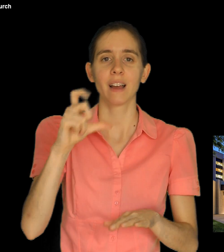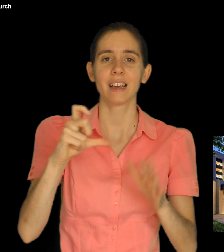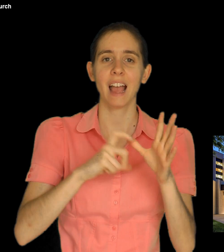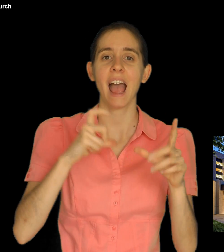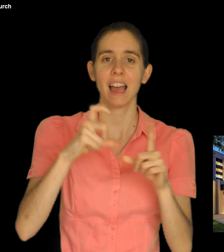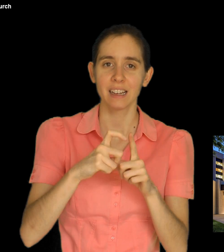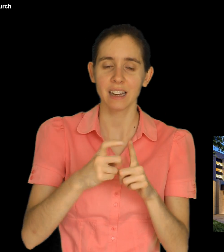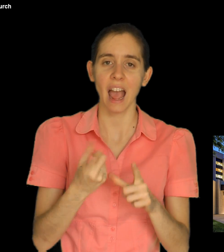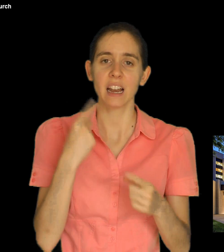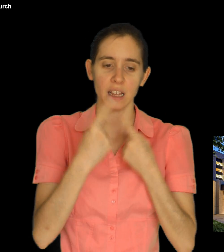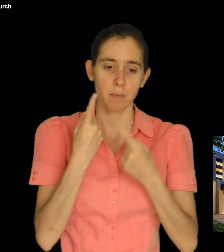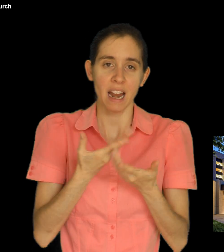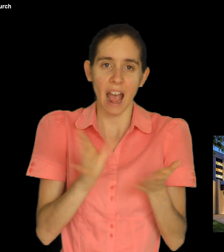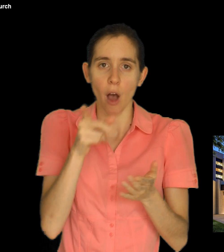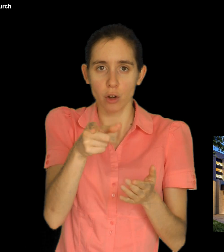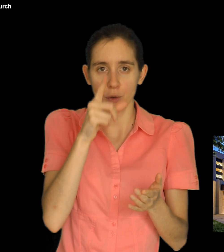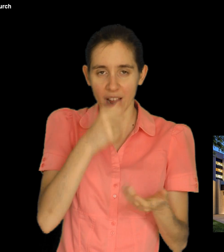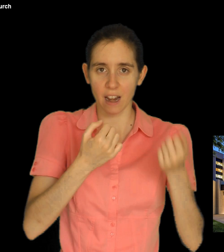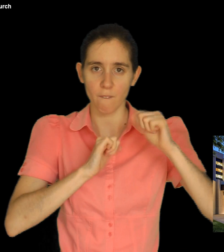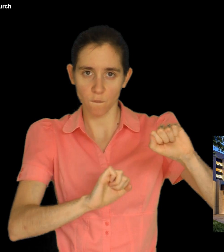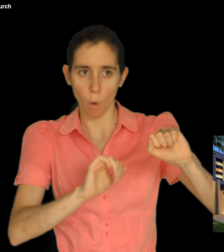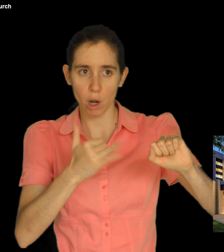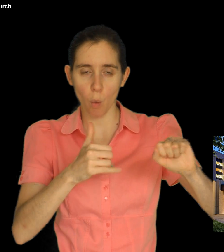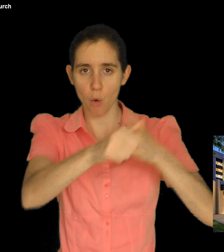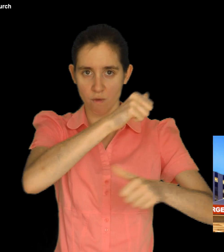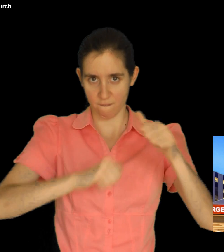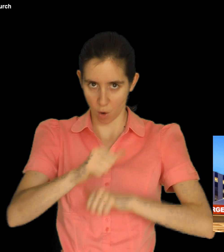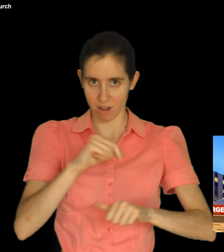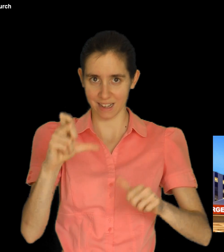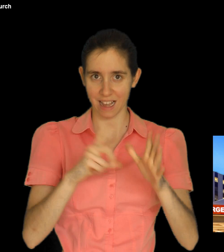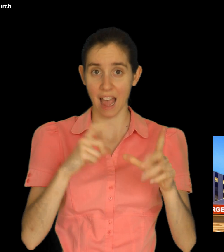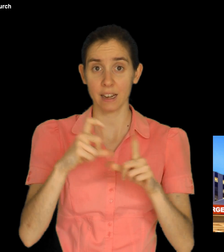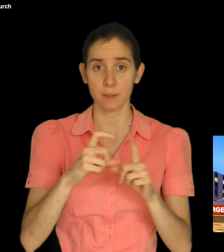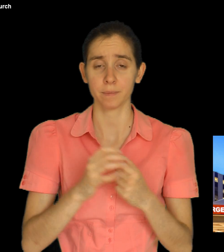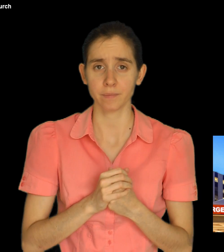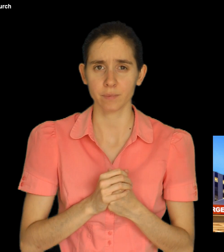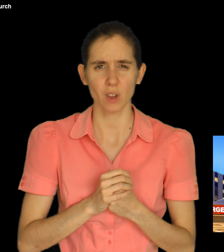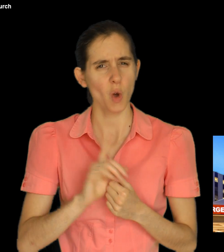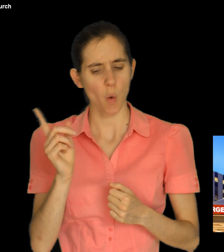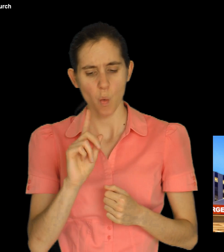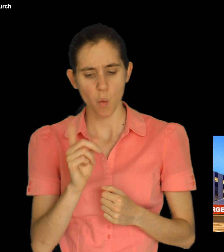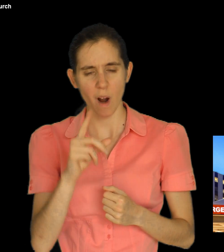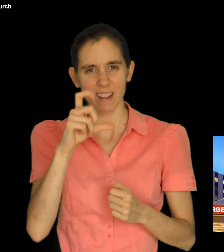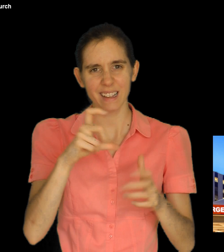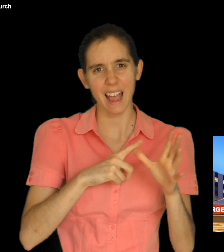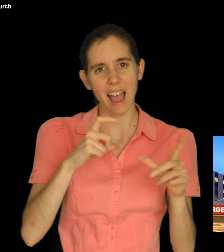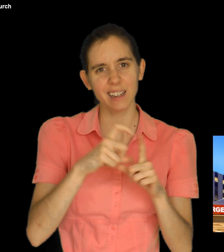explain how you can avoid or reverse it! What is coronary artery disease?